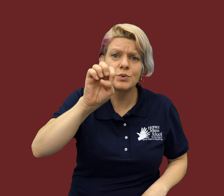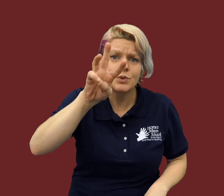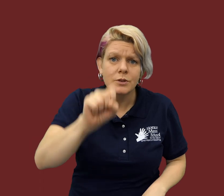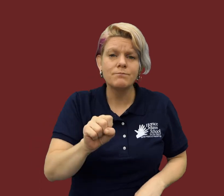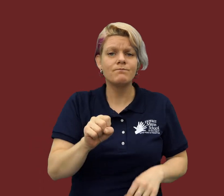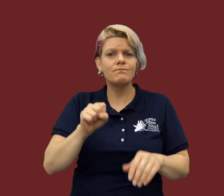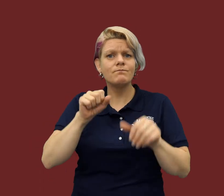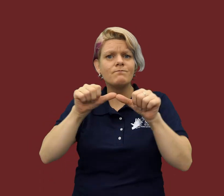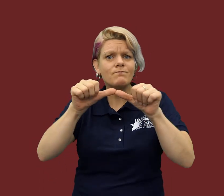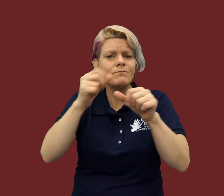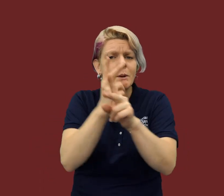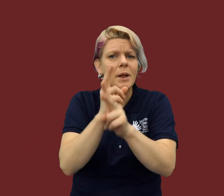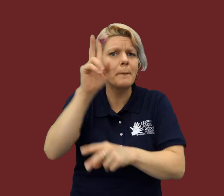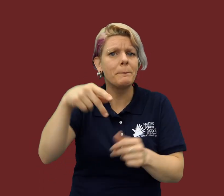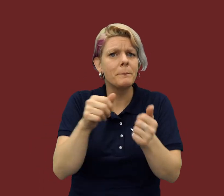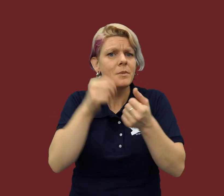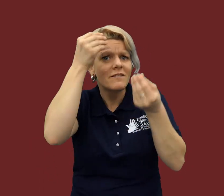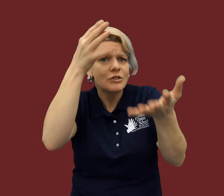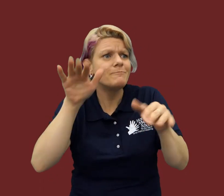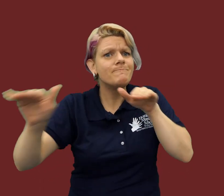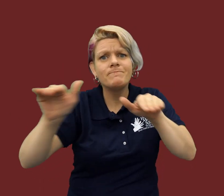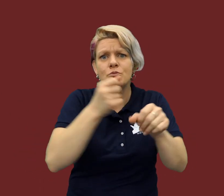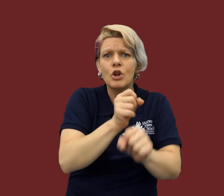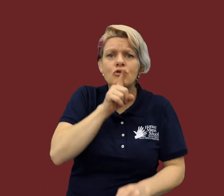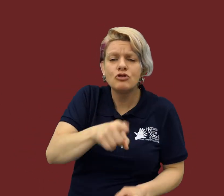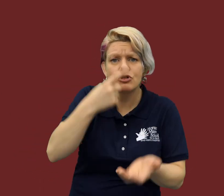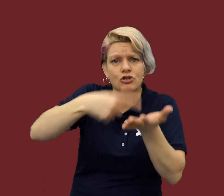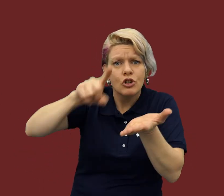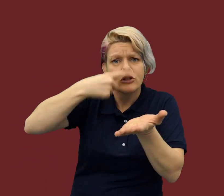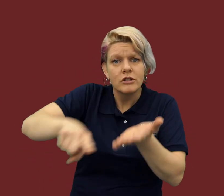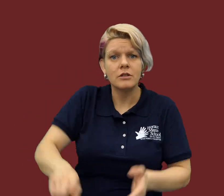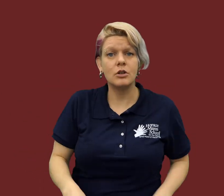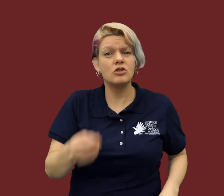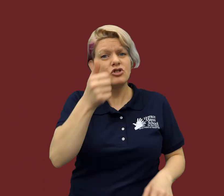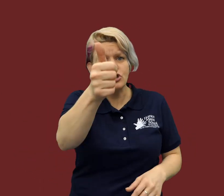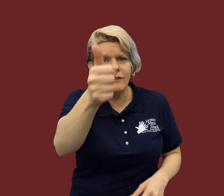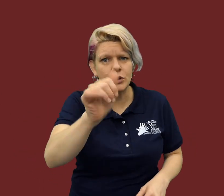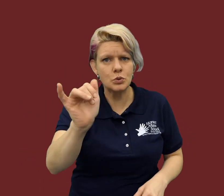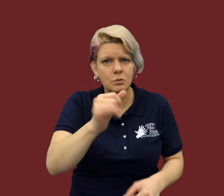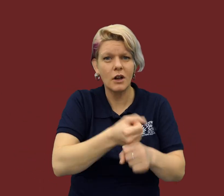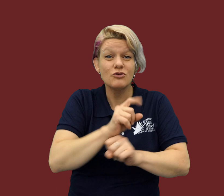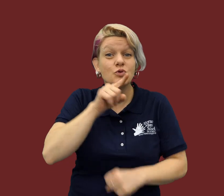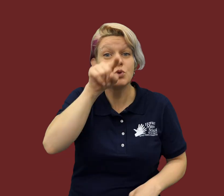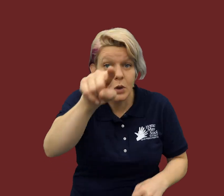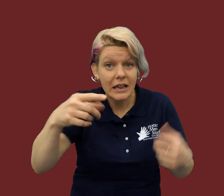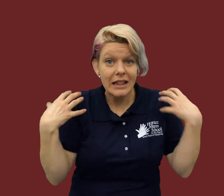the news and stay on top of information. We must be vigilant towards our own health and